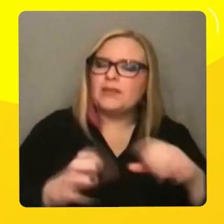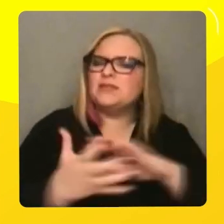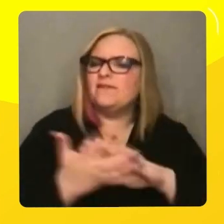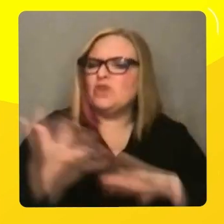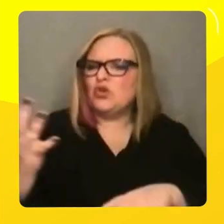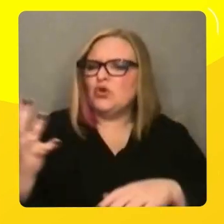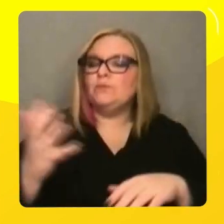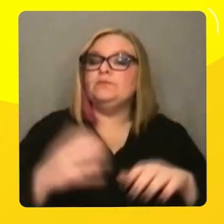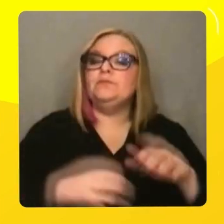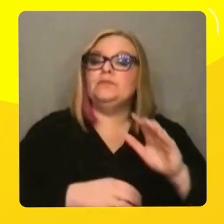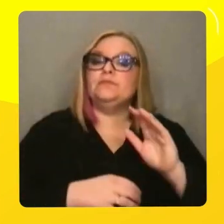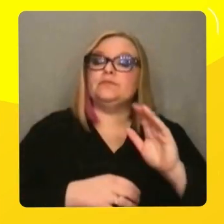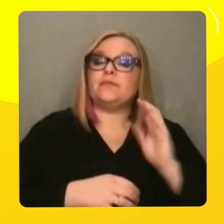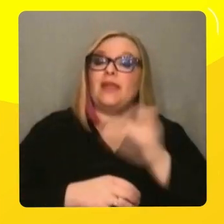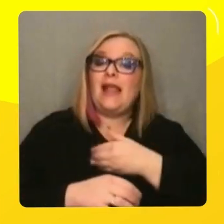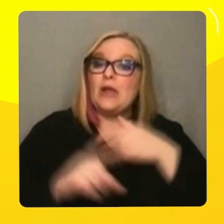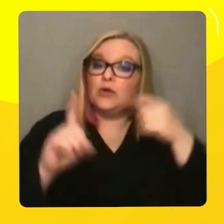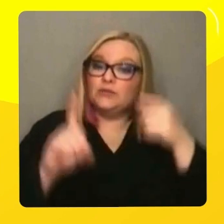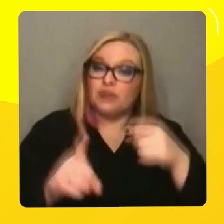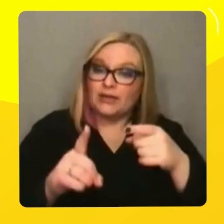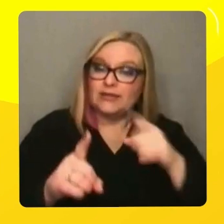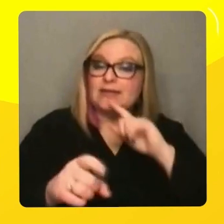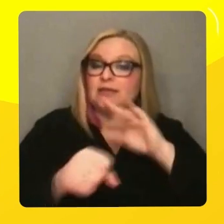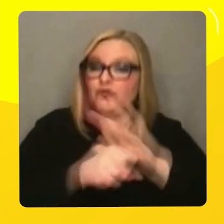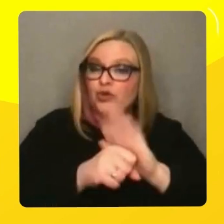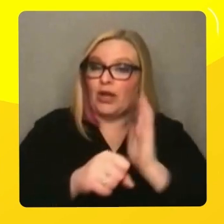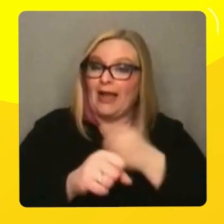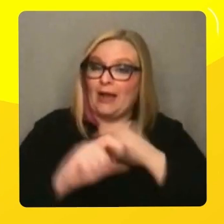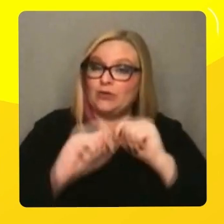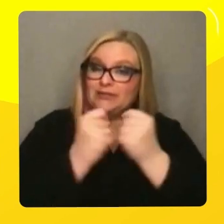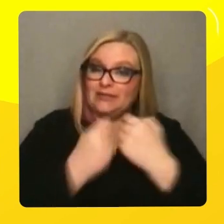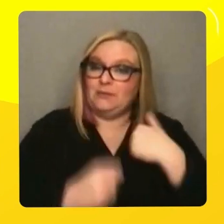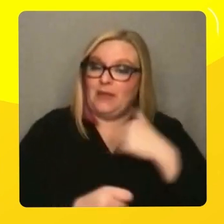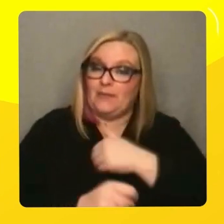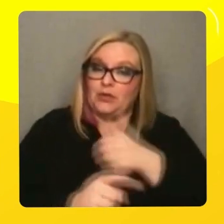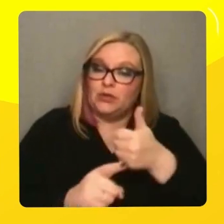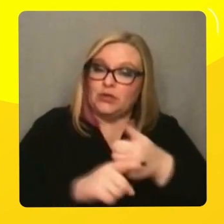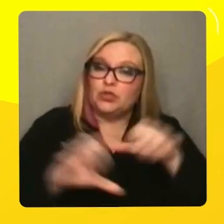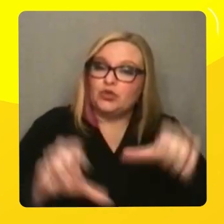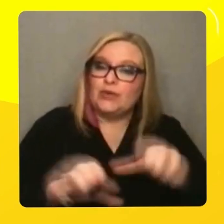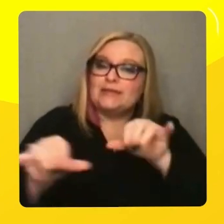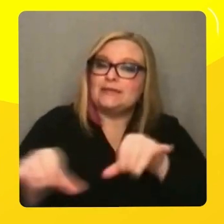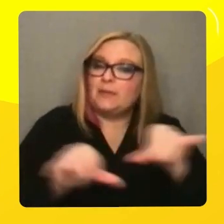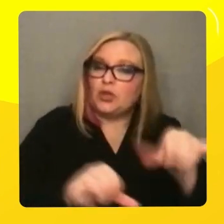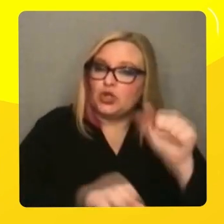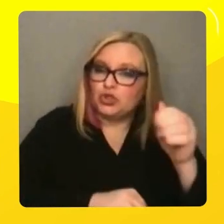Our objective is to ensure that our team members who are performing similar jobs at the same